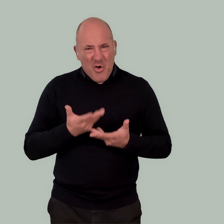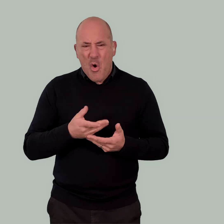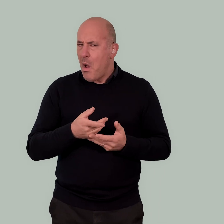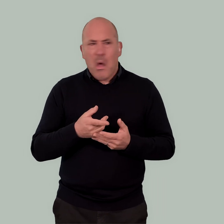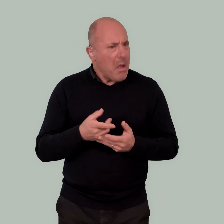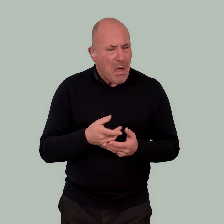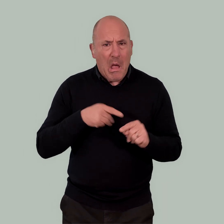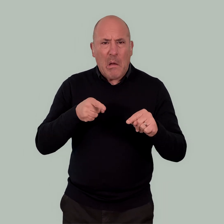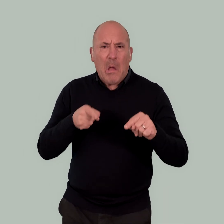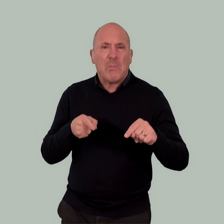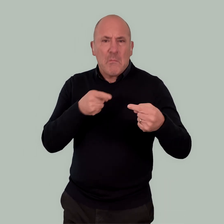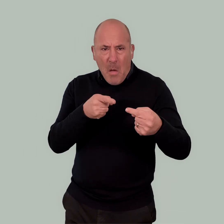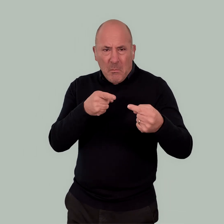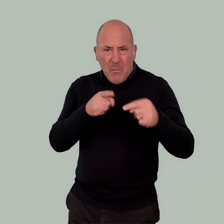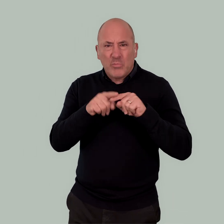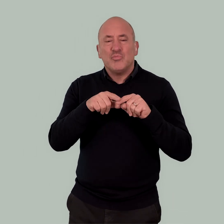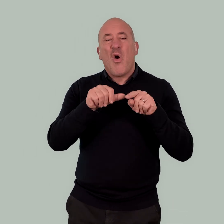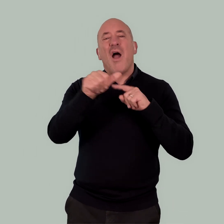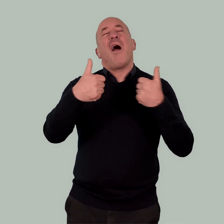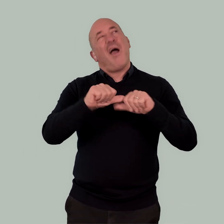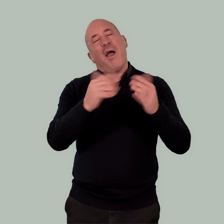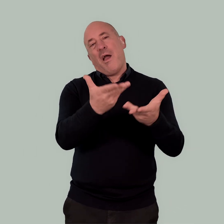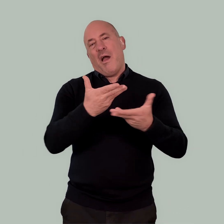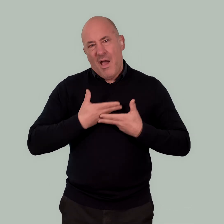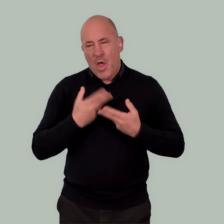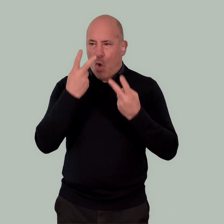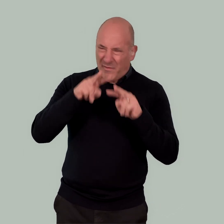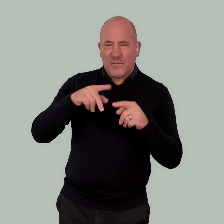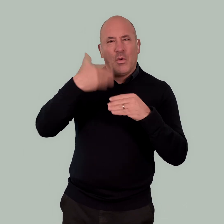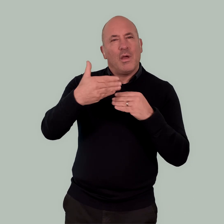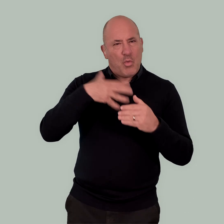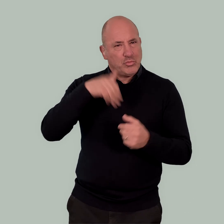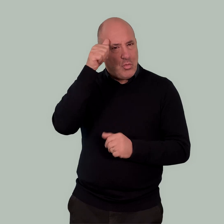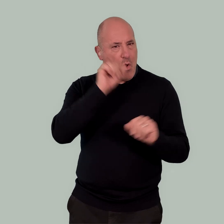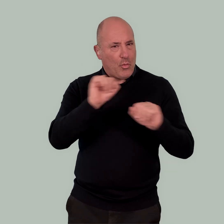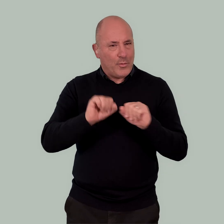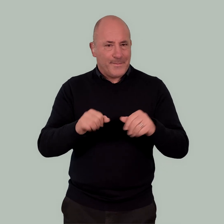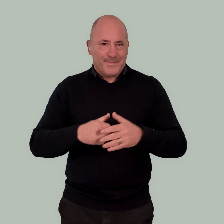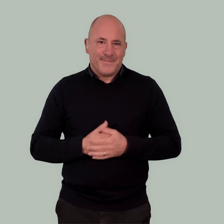and subsequent award reviews.